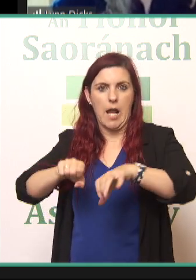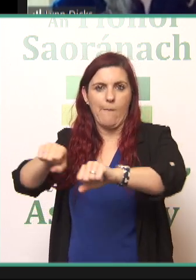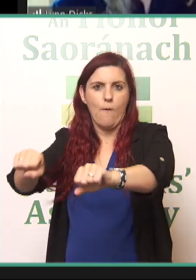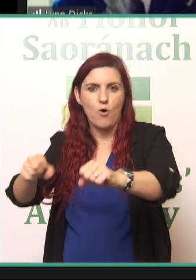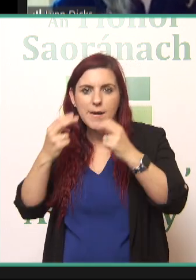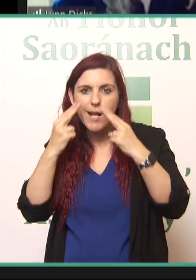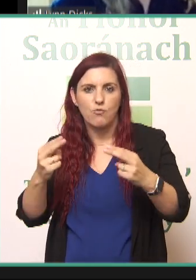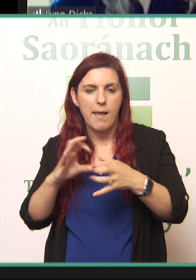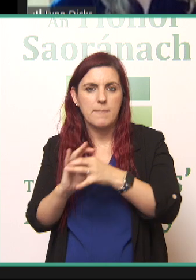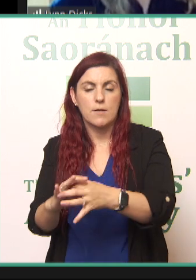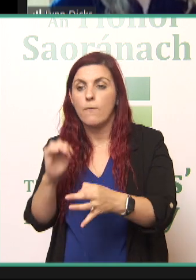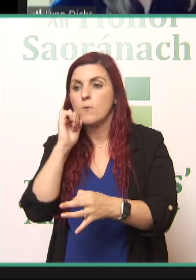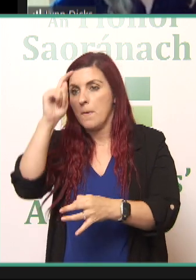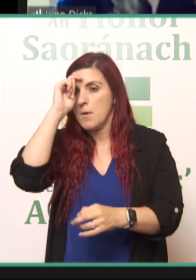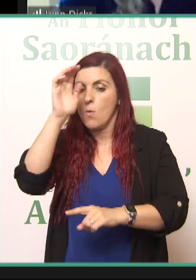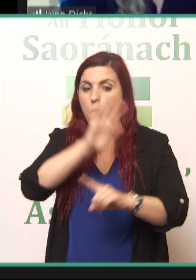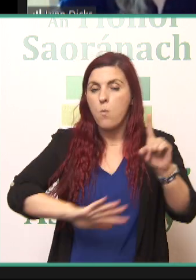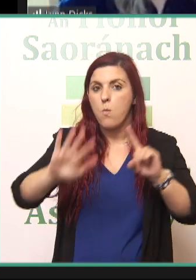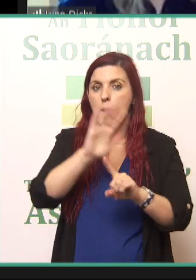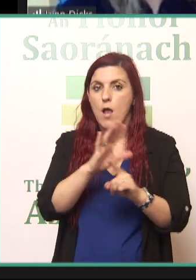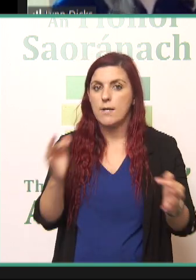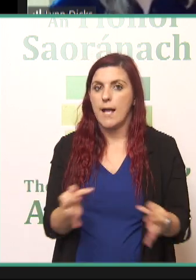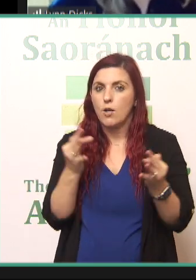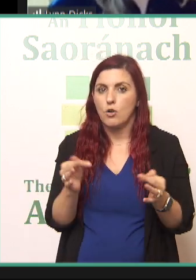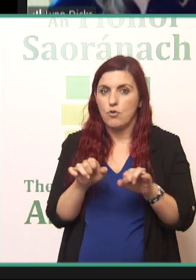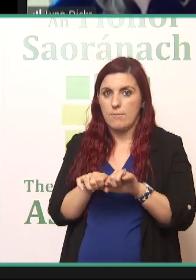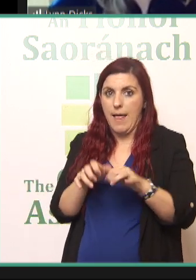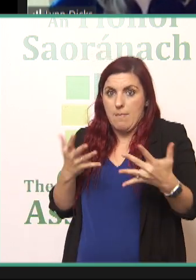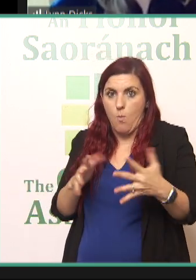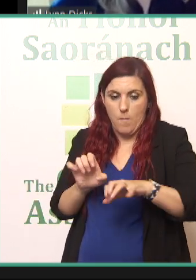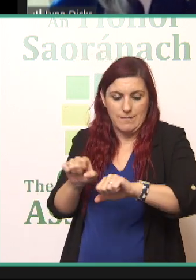to know is where in the world is agriculture currently expanding intellectual habitats